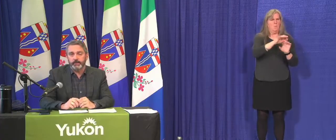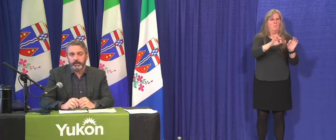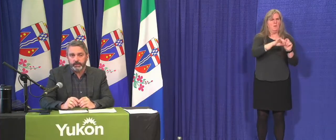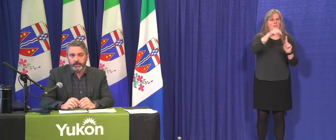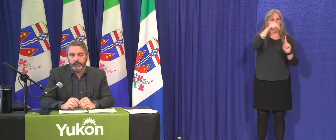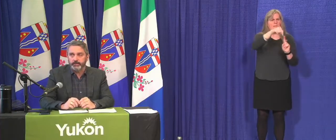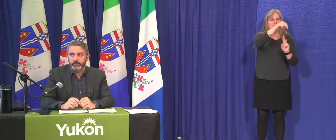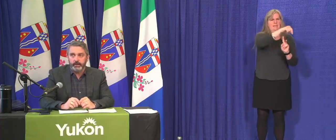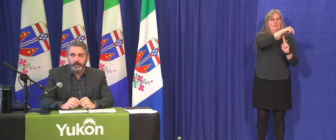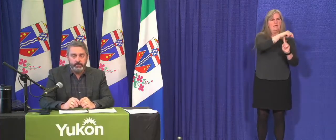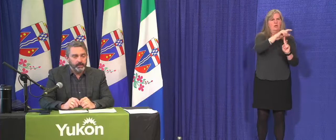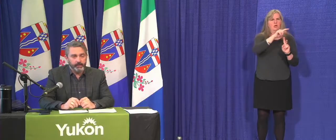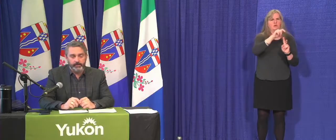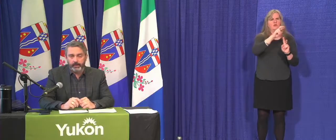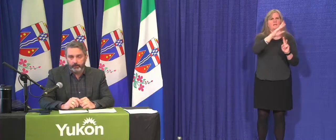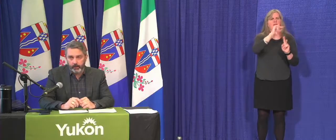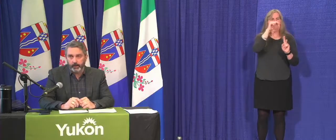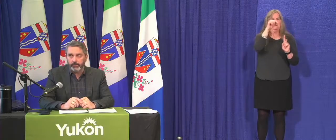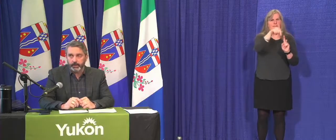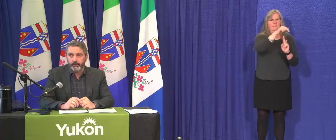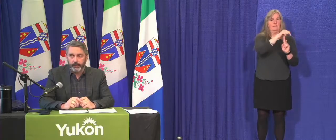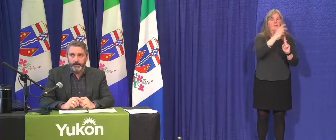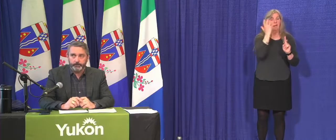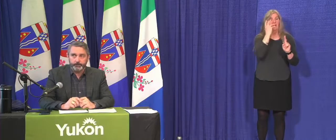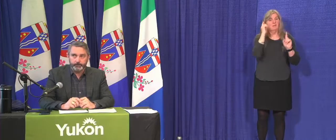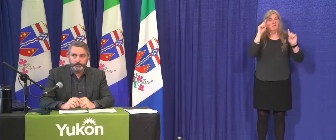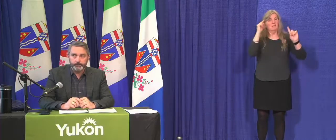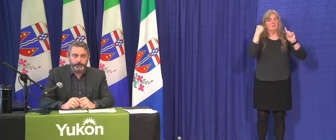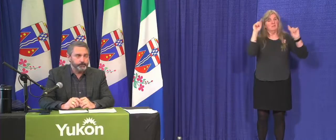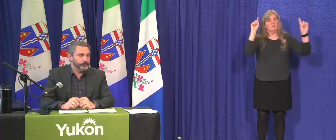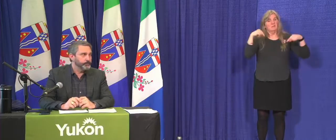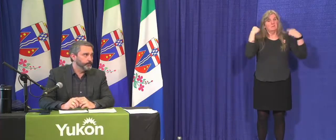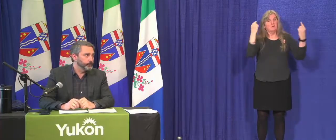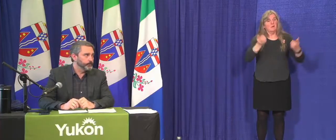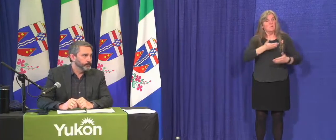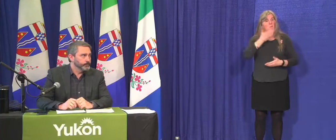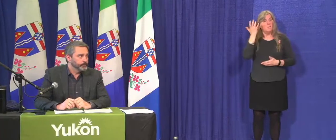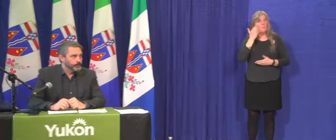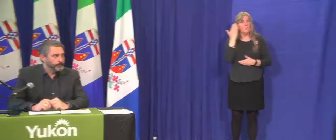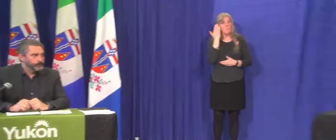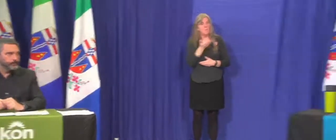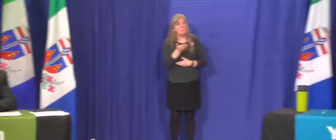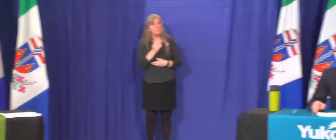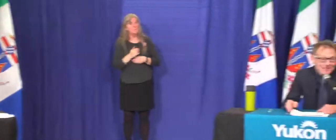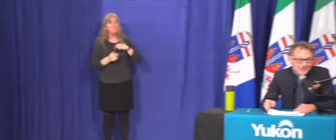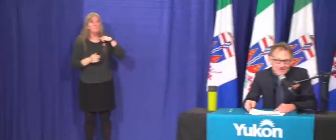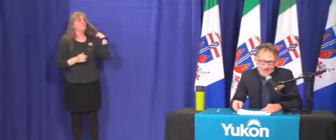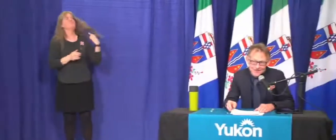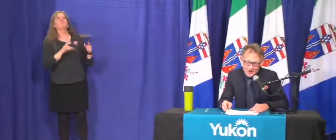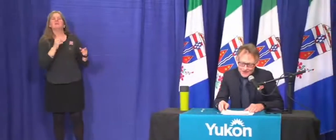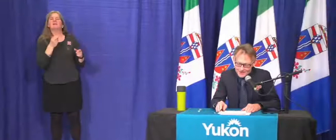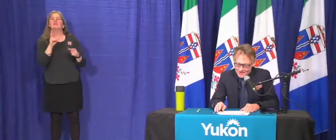jurisdictions with bigger populations would need to do more of that testing but we've done a good shop with the